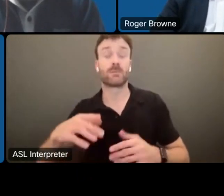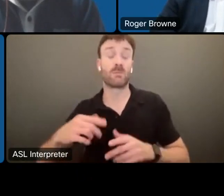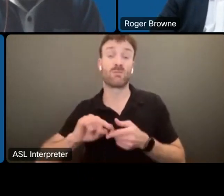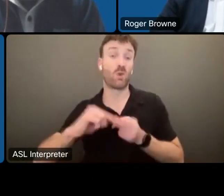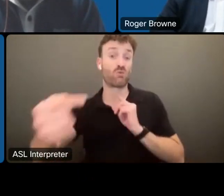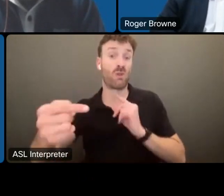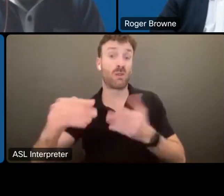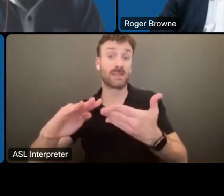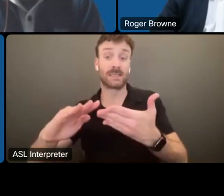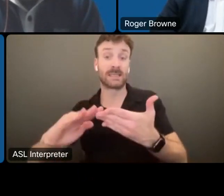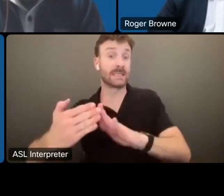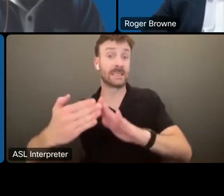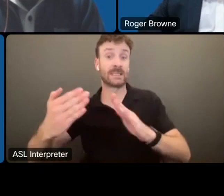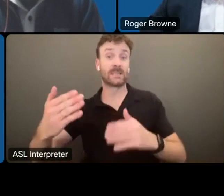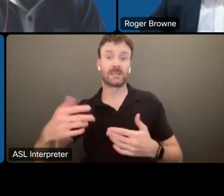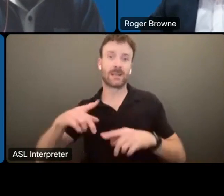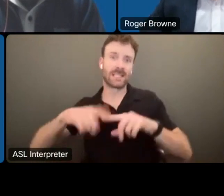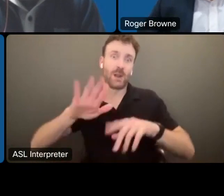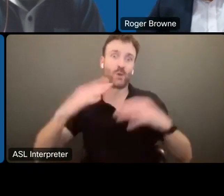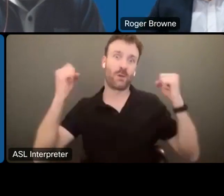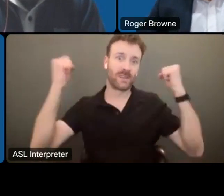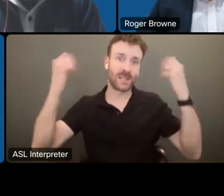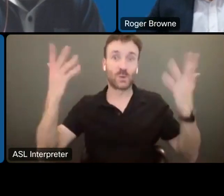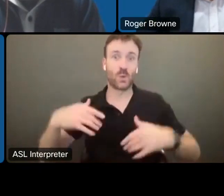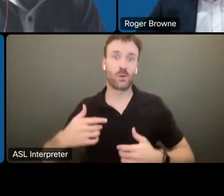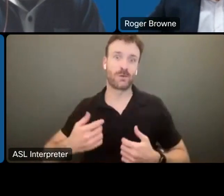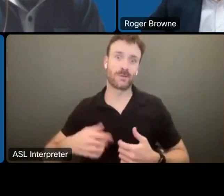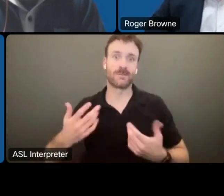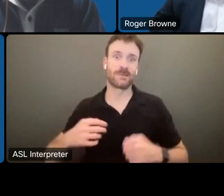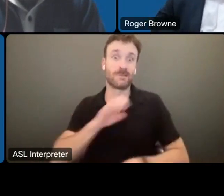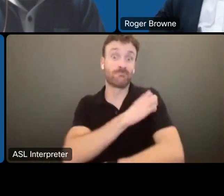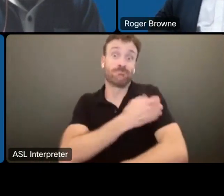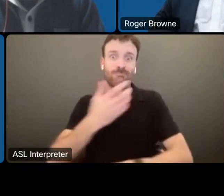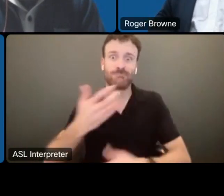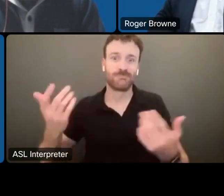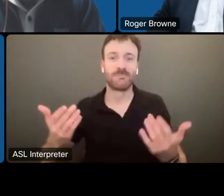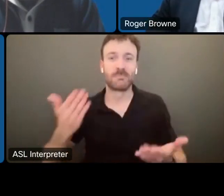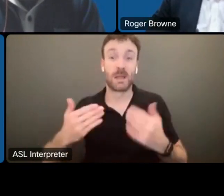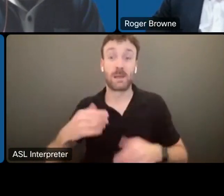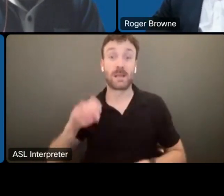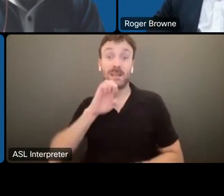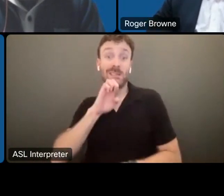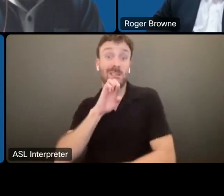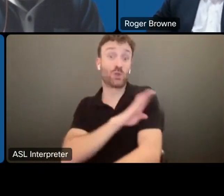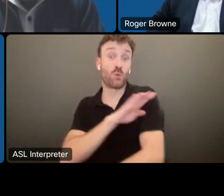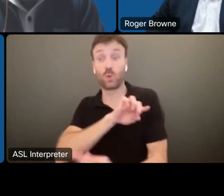on your level of fitness and gumption, you might go from Etobicoke to Scarborough in a ride.